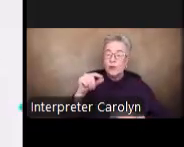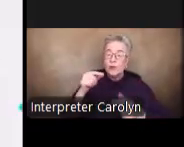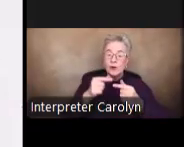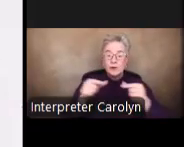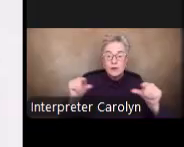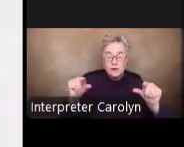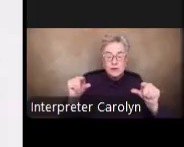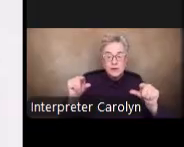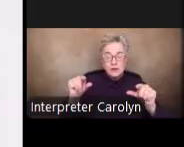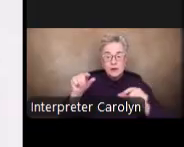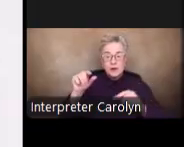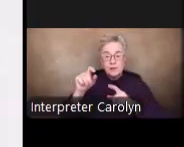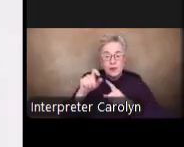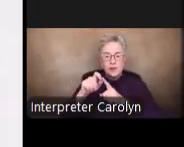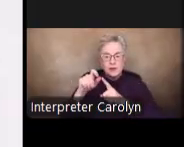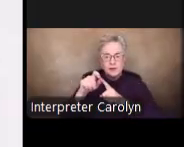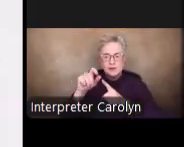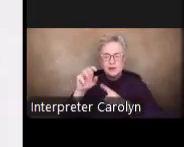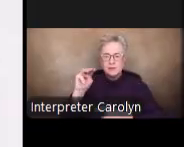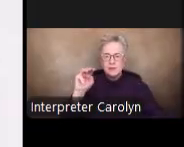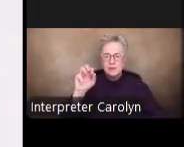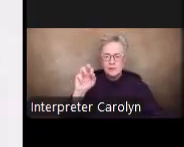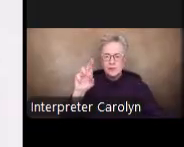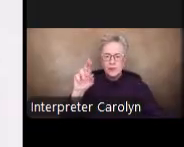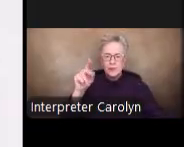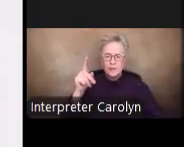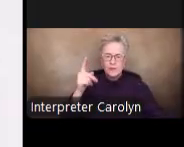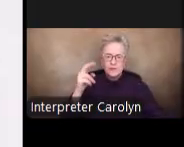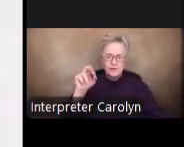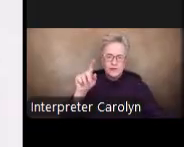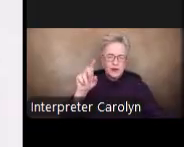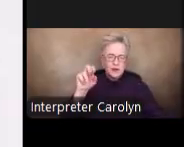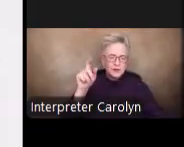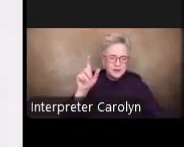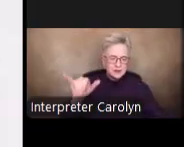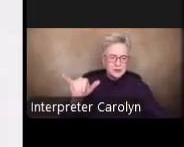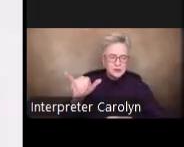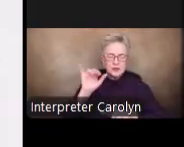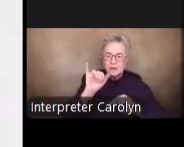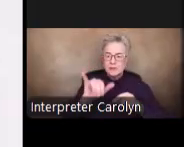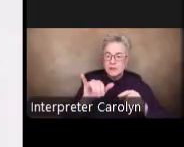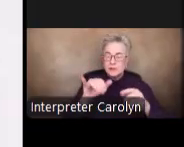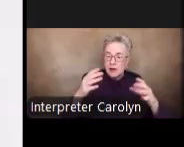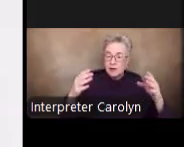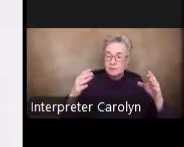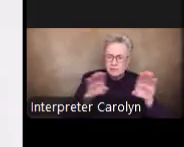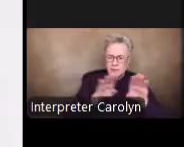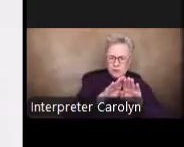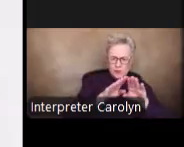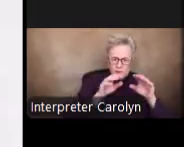Flashing and sealant are those finishing details that close the small gaps in the roof so everything fits together